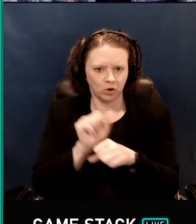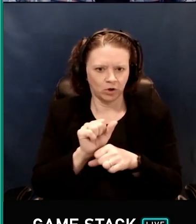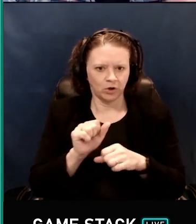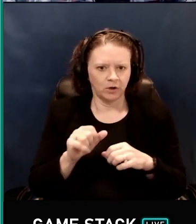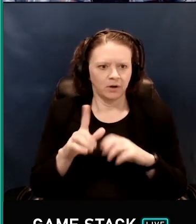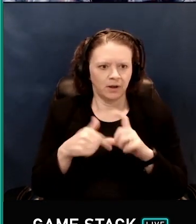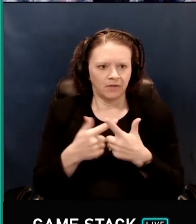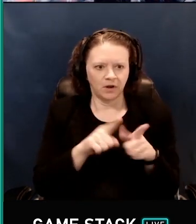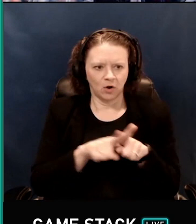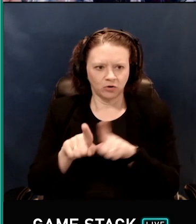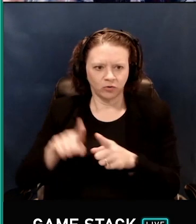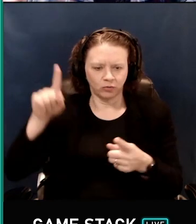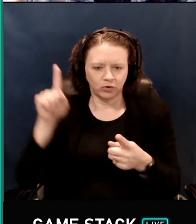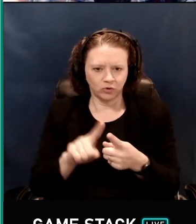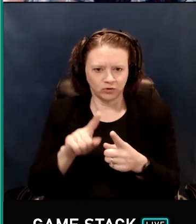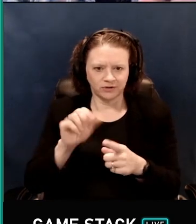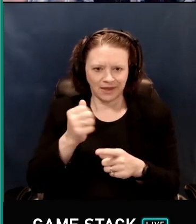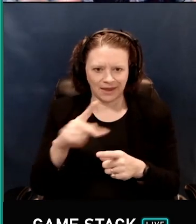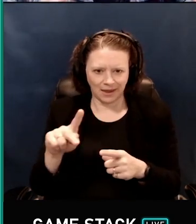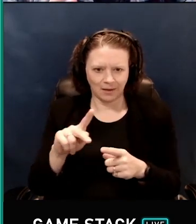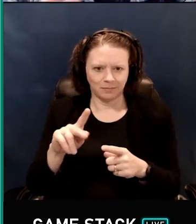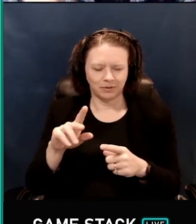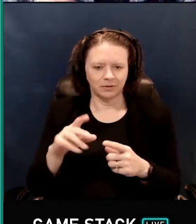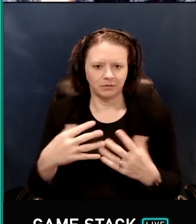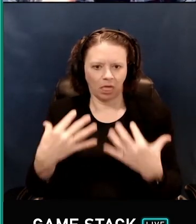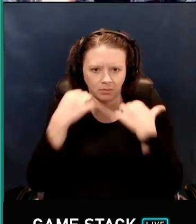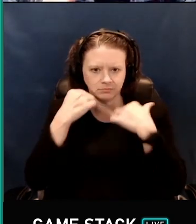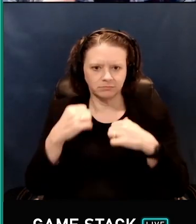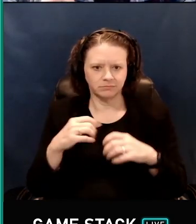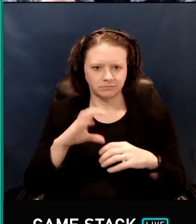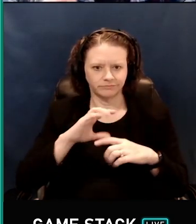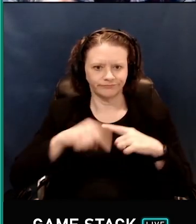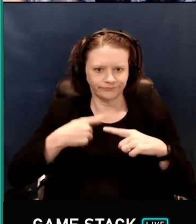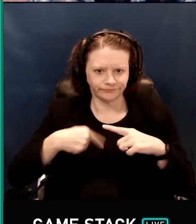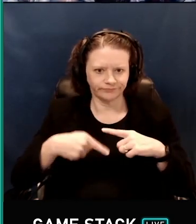Now, fundamentally, high performance scenarios these days are highly granular,